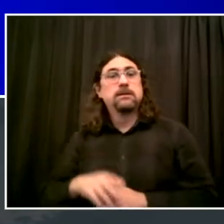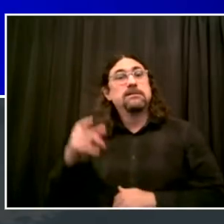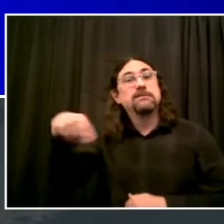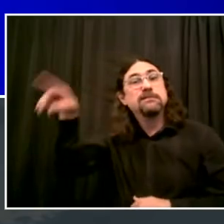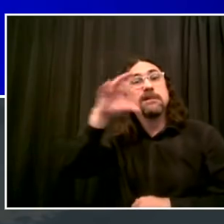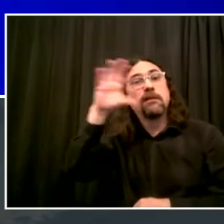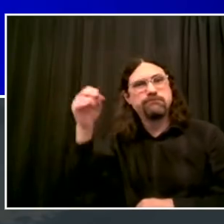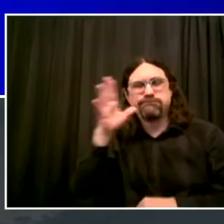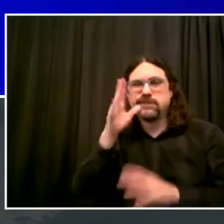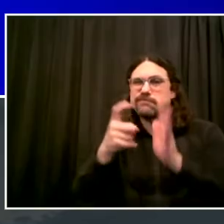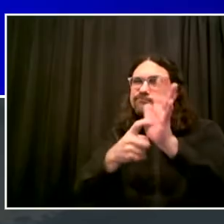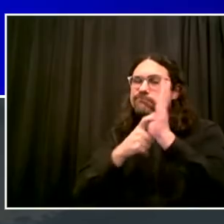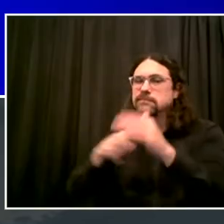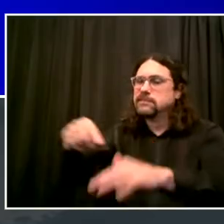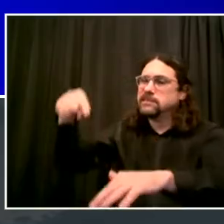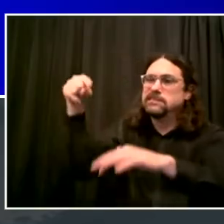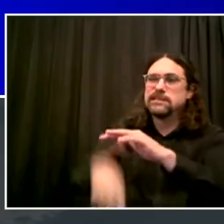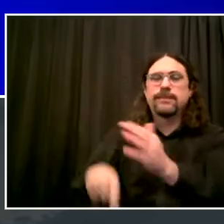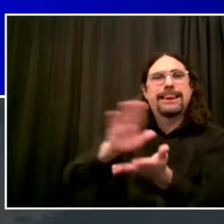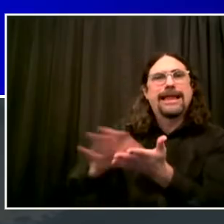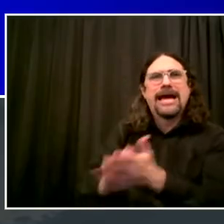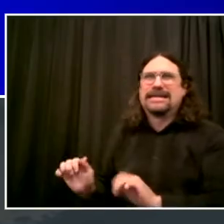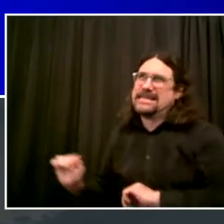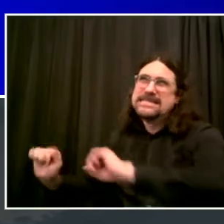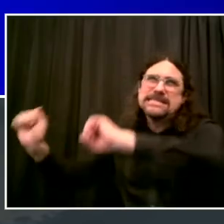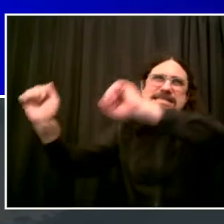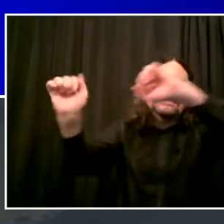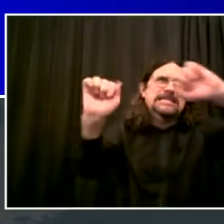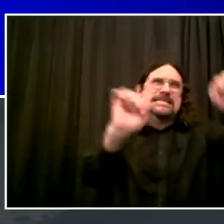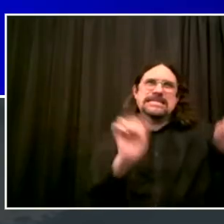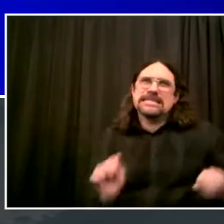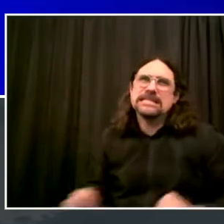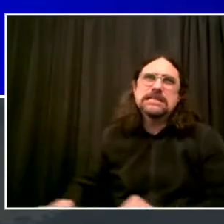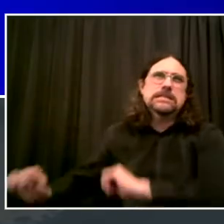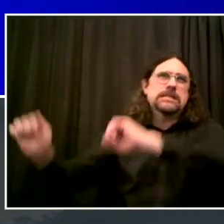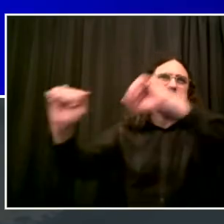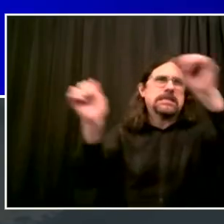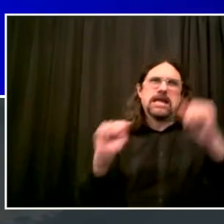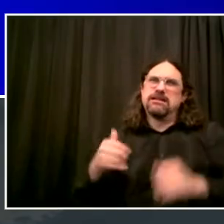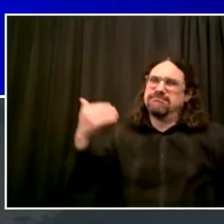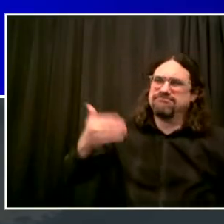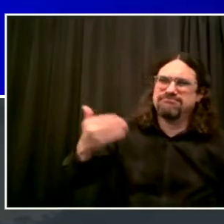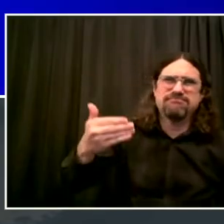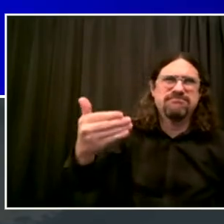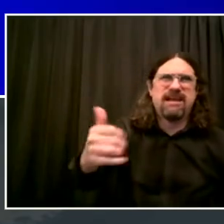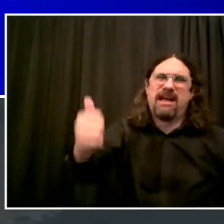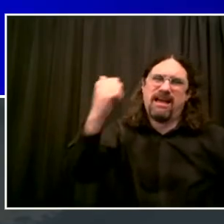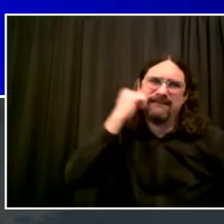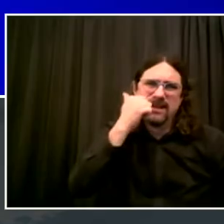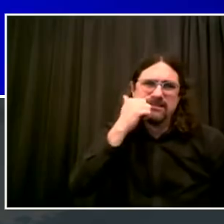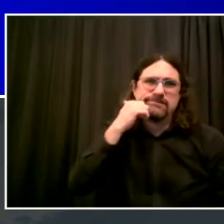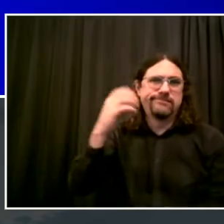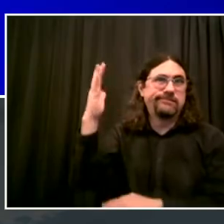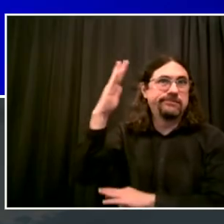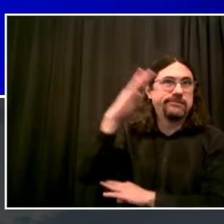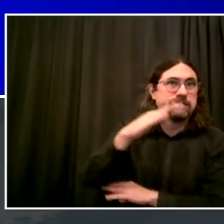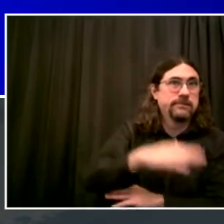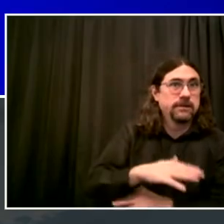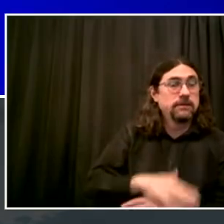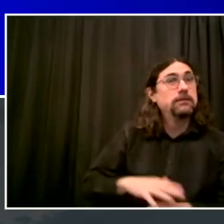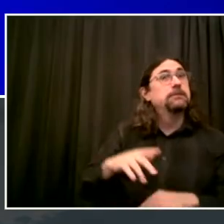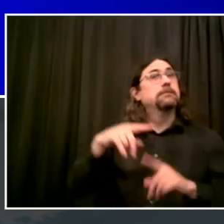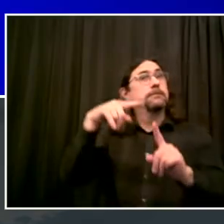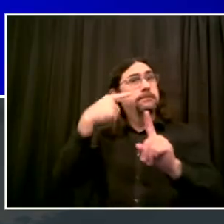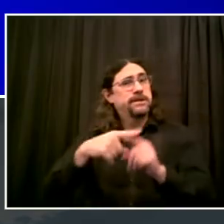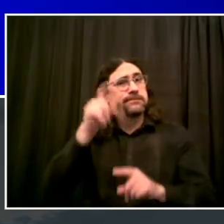CLEANING OF ANY